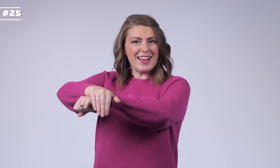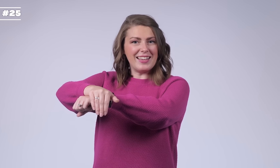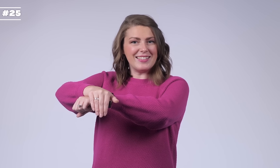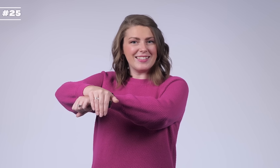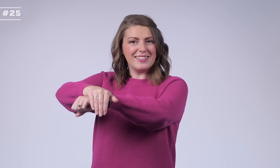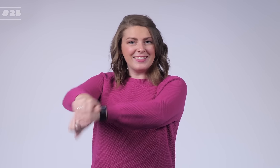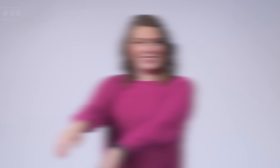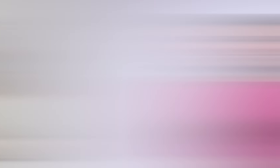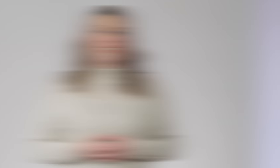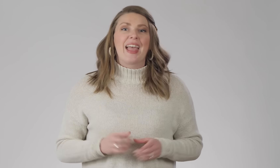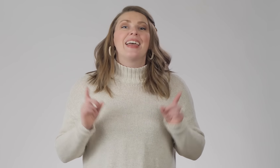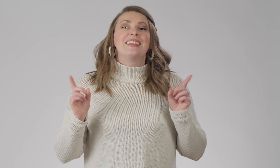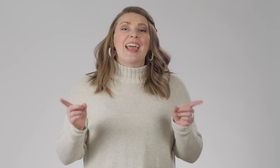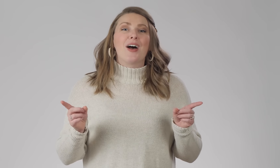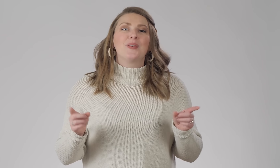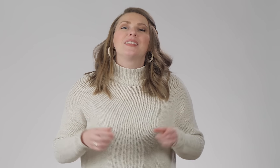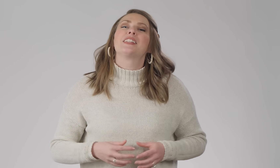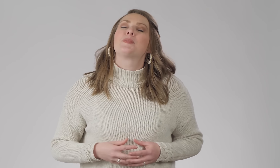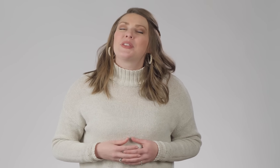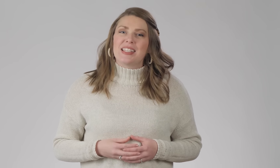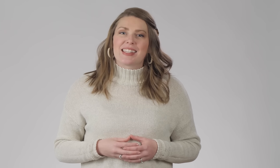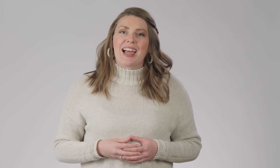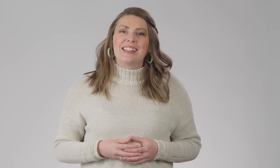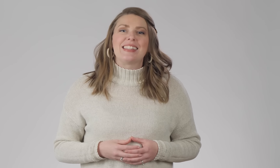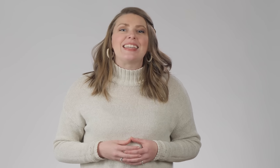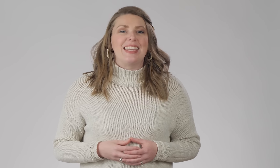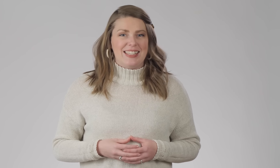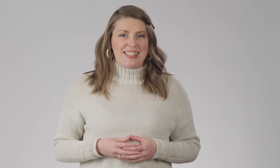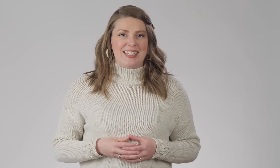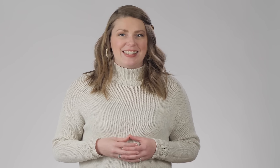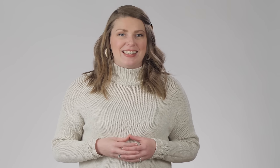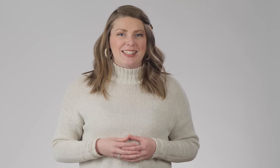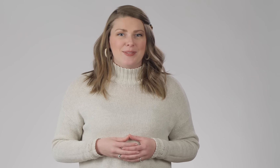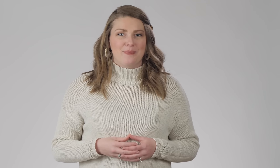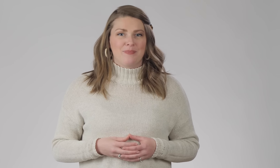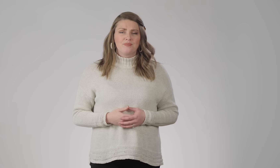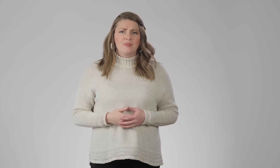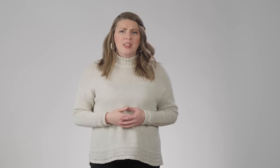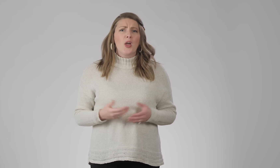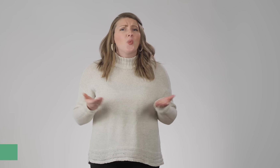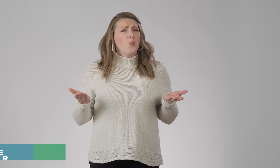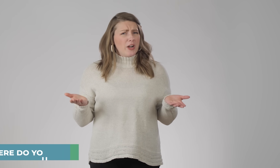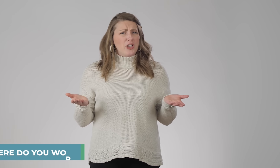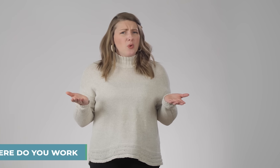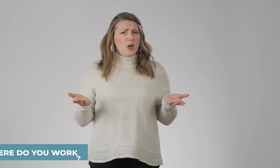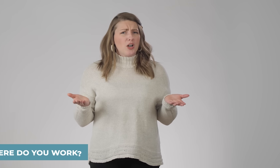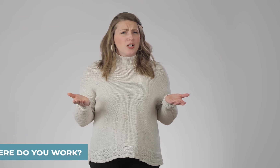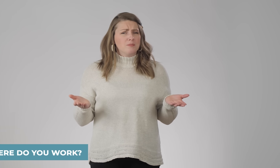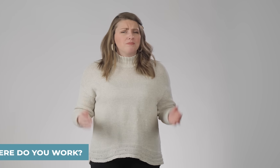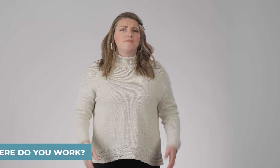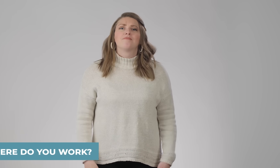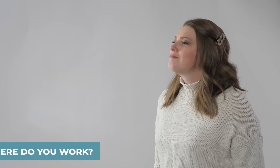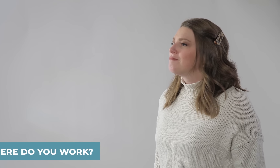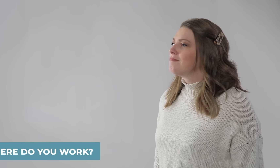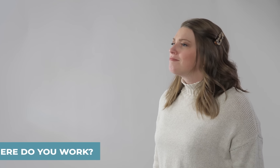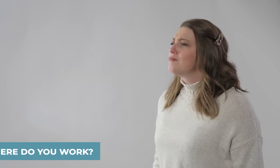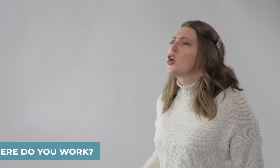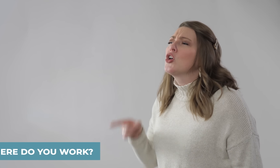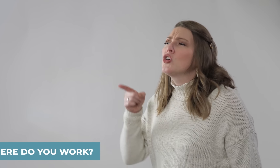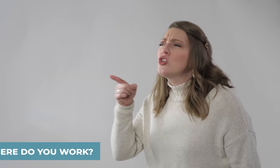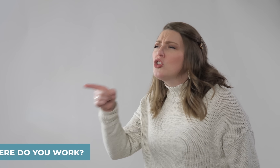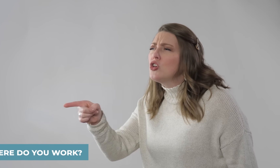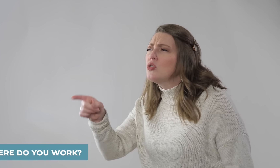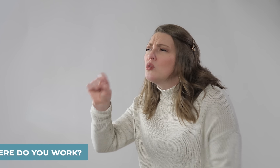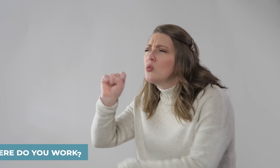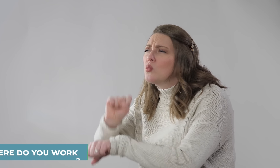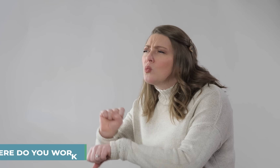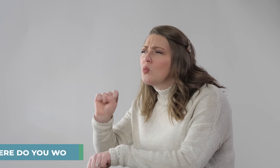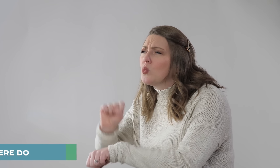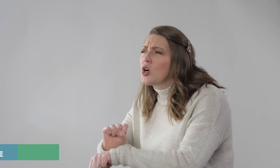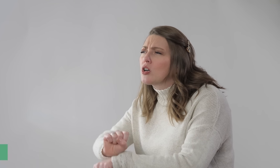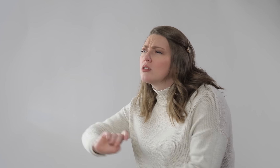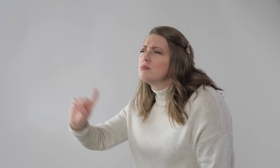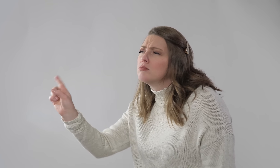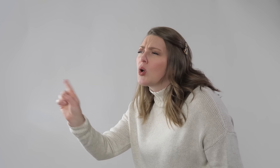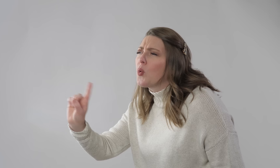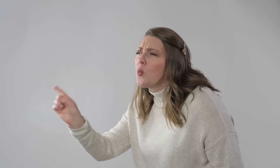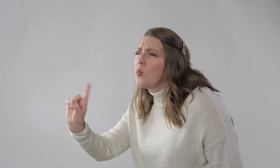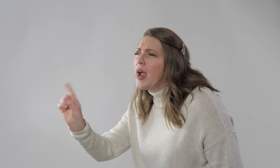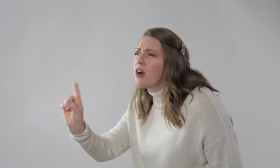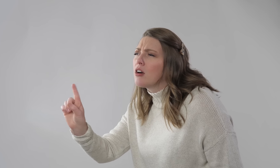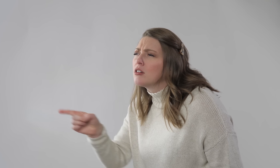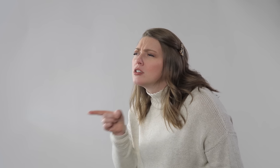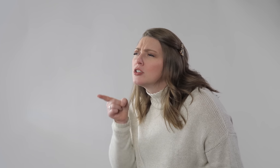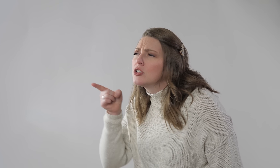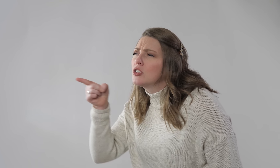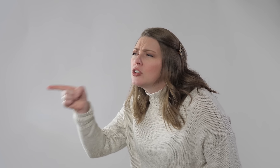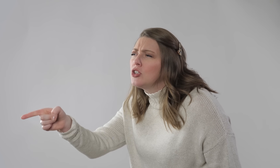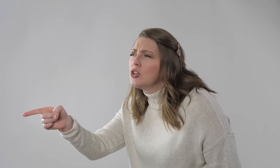'night.' Now let's put these signs into sentences. Where do you work? 'You work where you?'